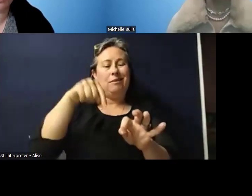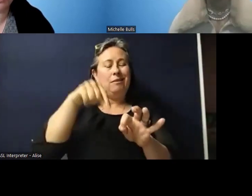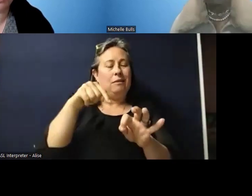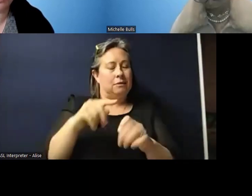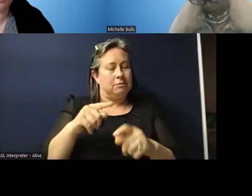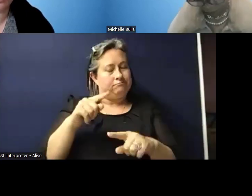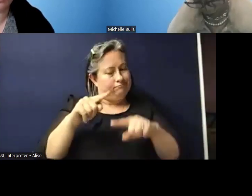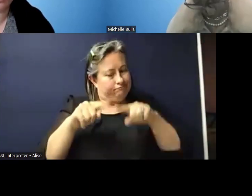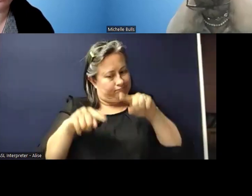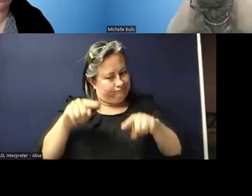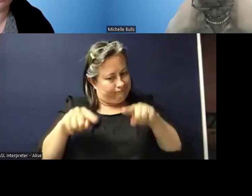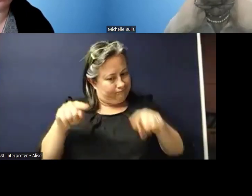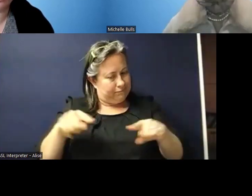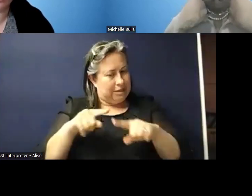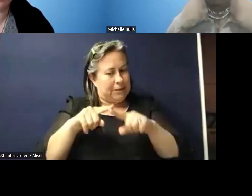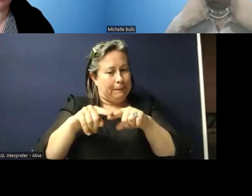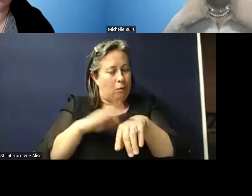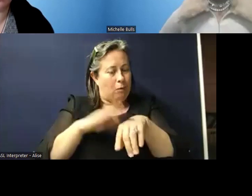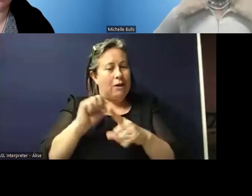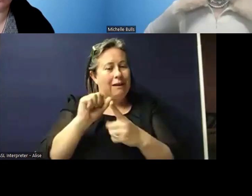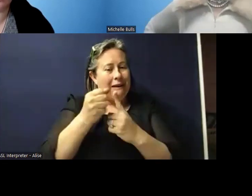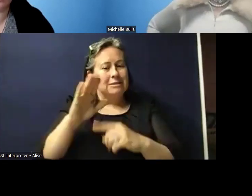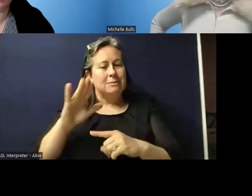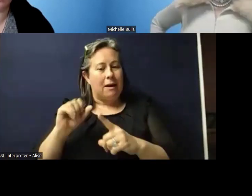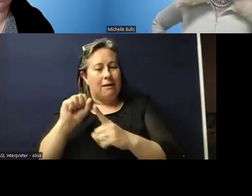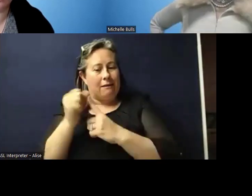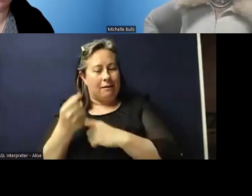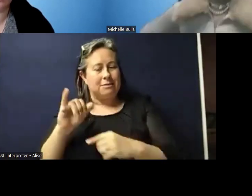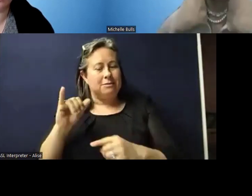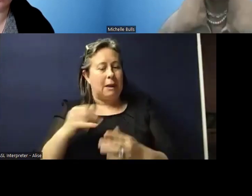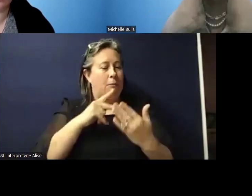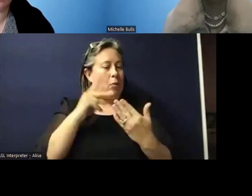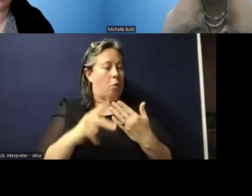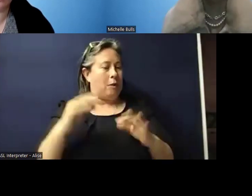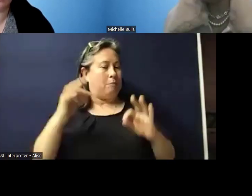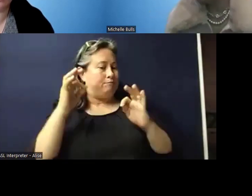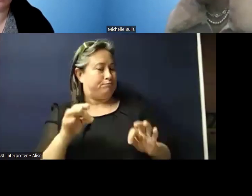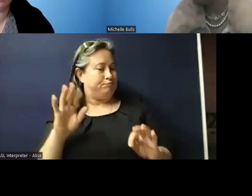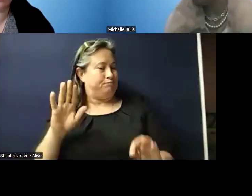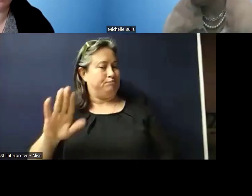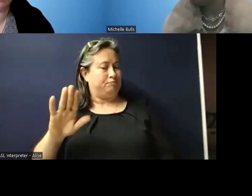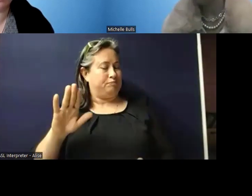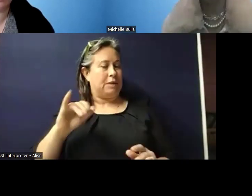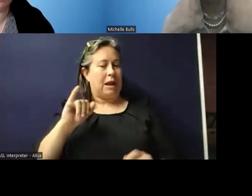on a case-by-case basis, and that's the programmatic determination that the IC folks make.